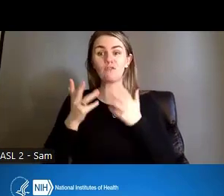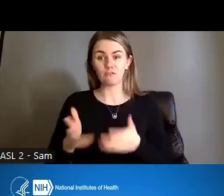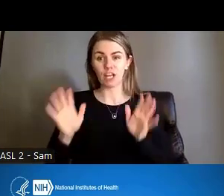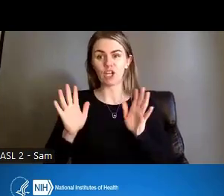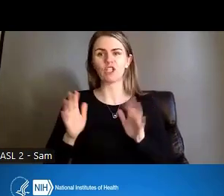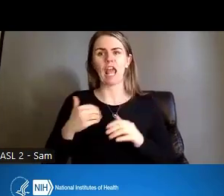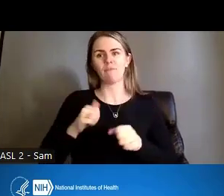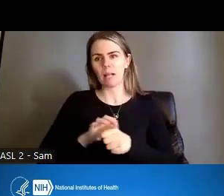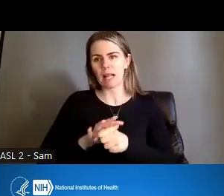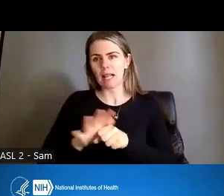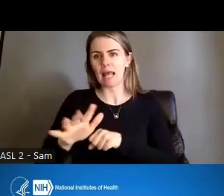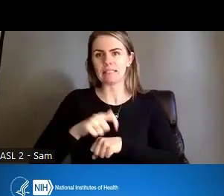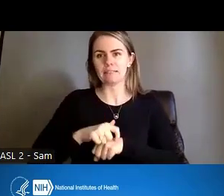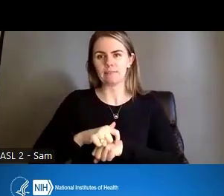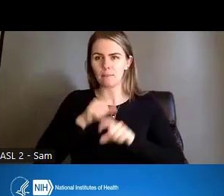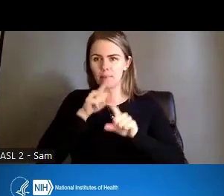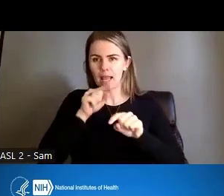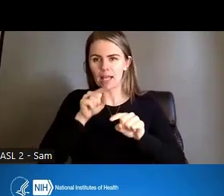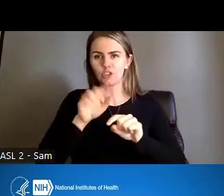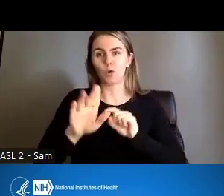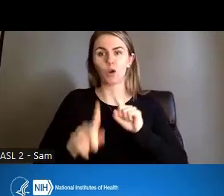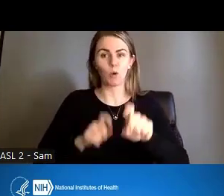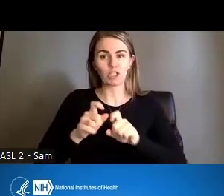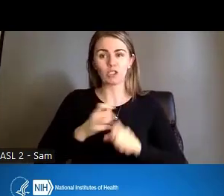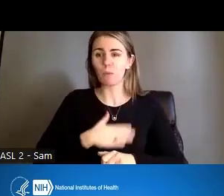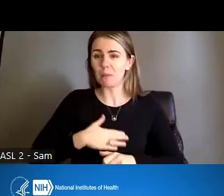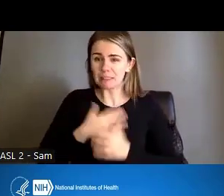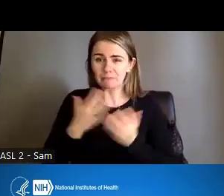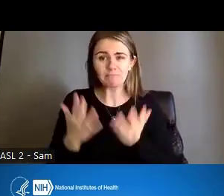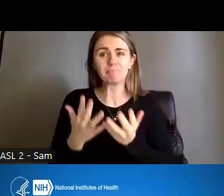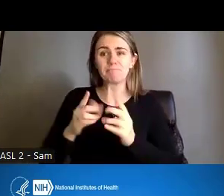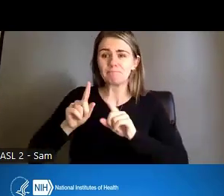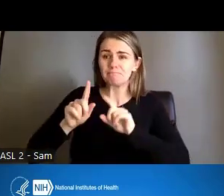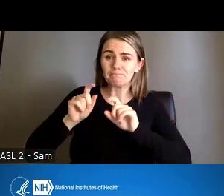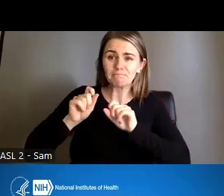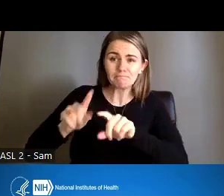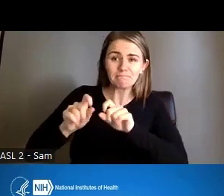So please, send away. So first I'm going to talk about,